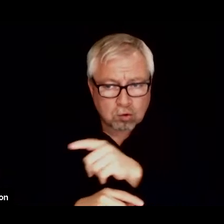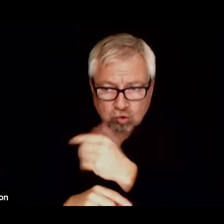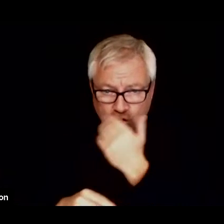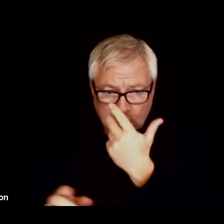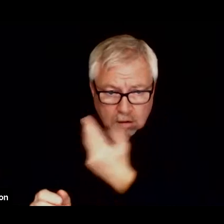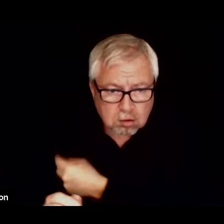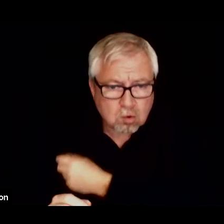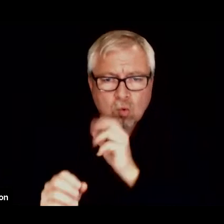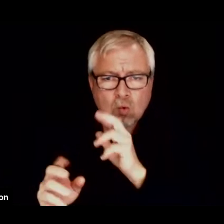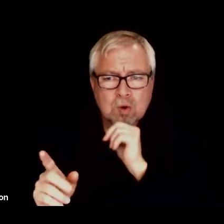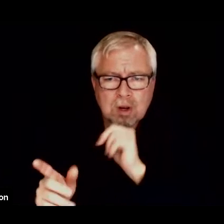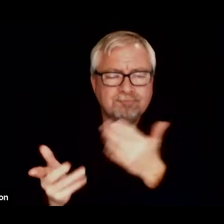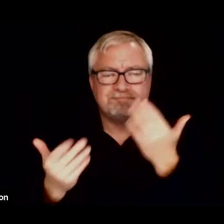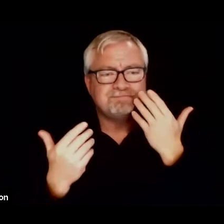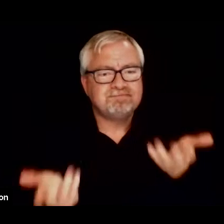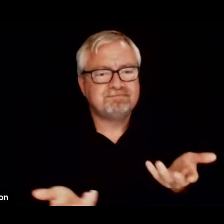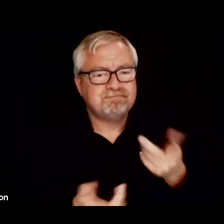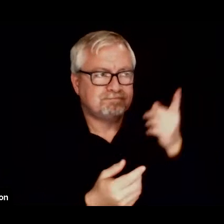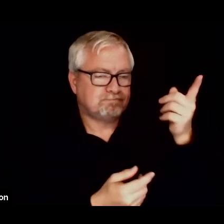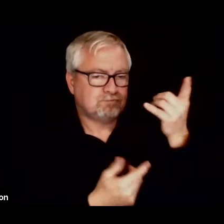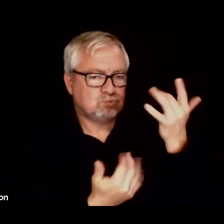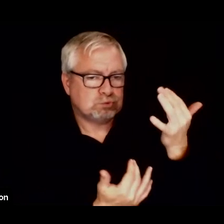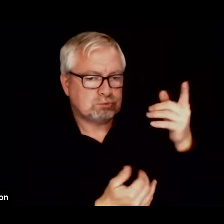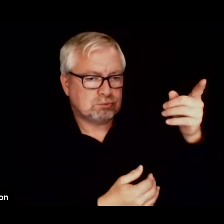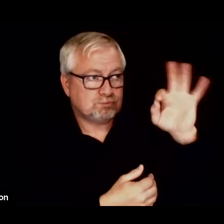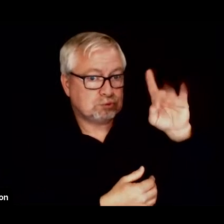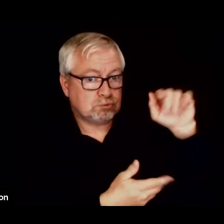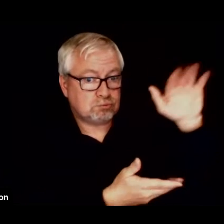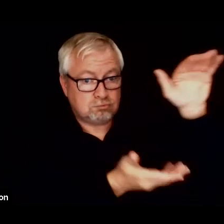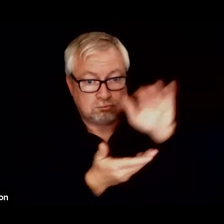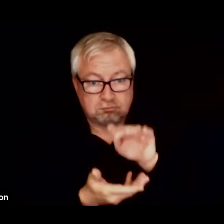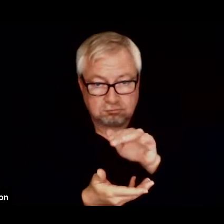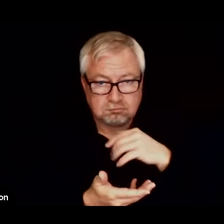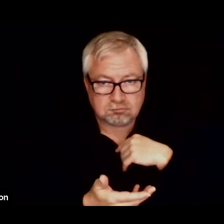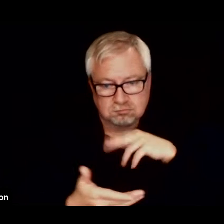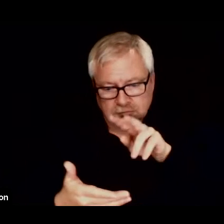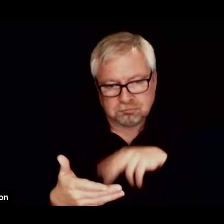clear that the federal government is going to be covering the cost of the COVID vaccine.